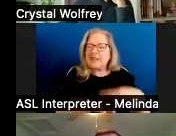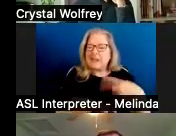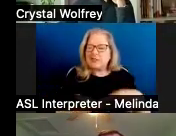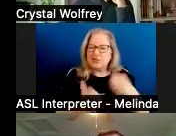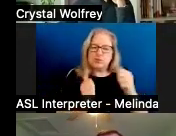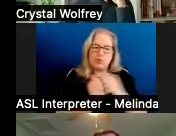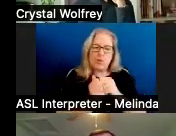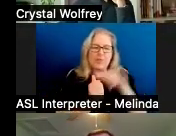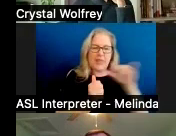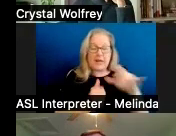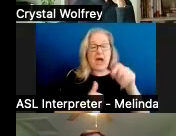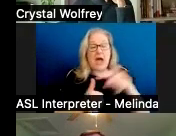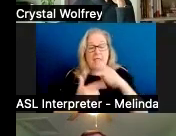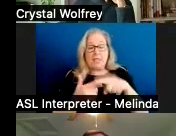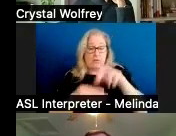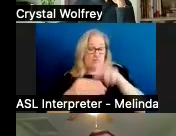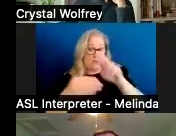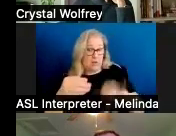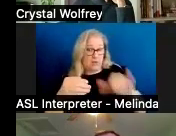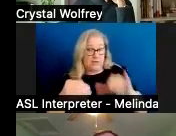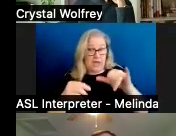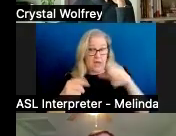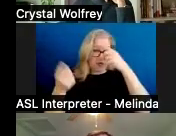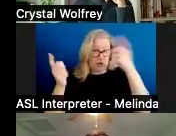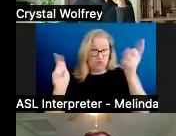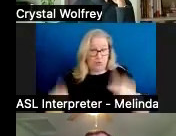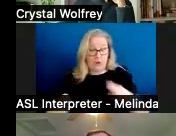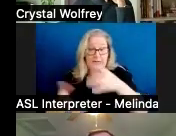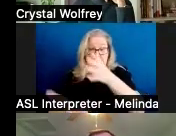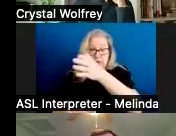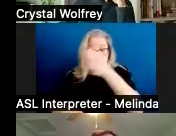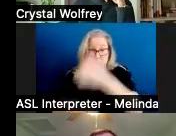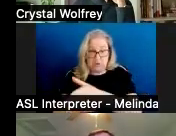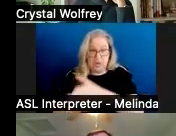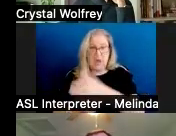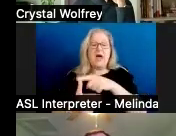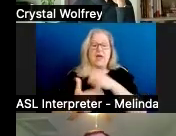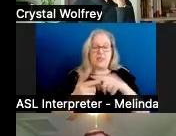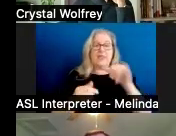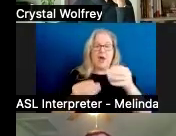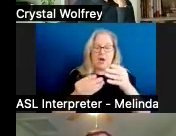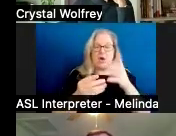And then would that result in cooperative agreement .. . And that would result .. . I'm sorry. That would result in cooperative agreement